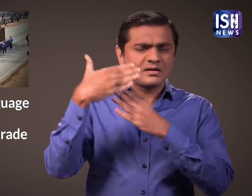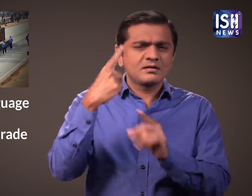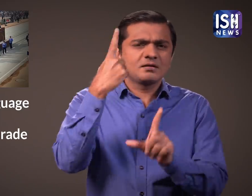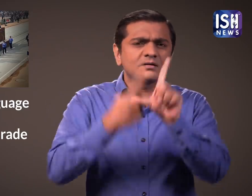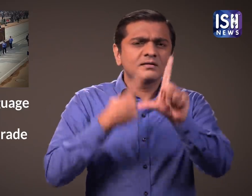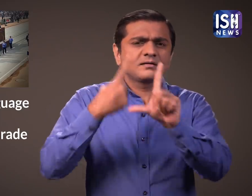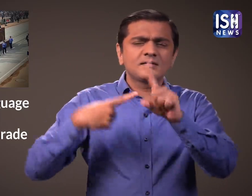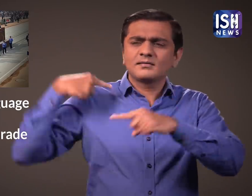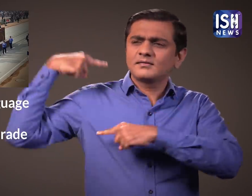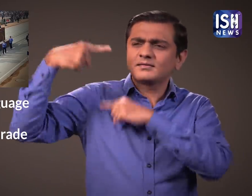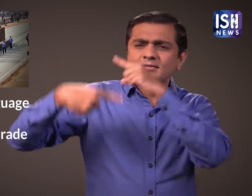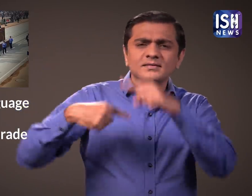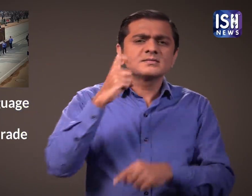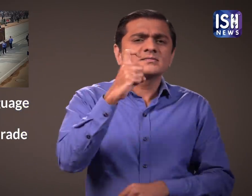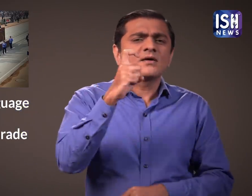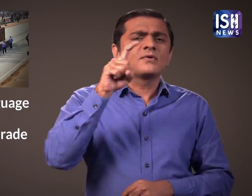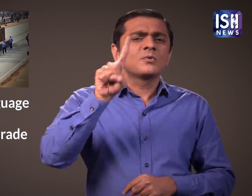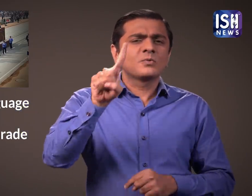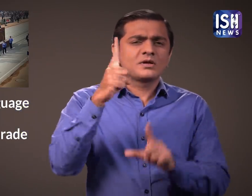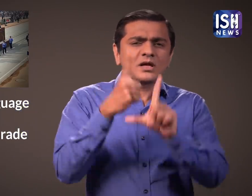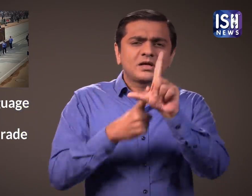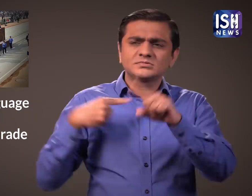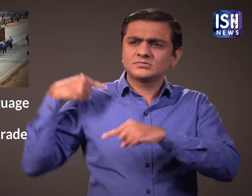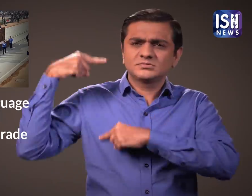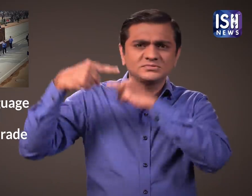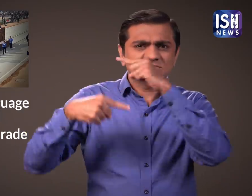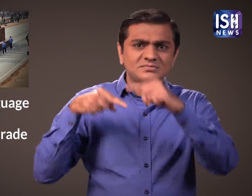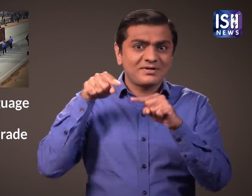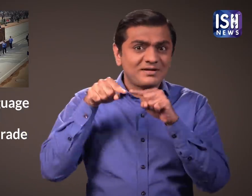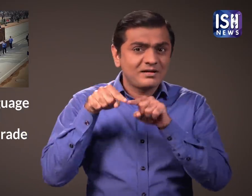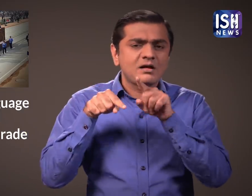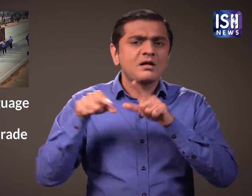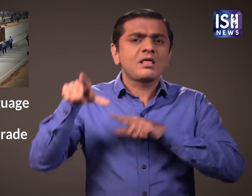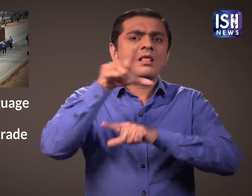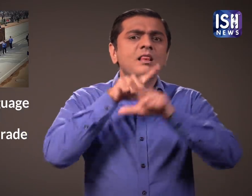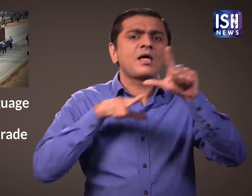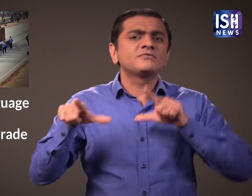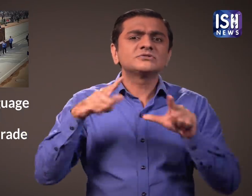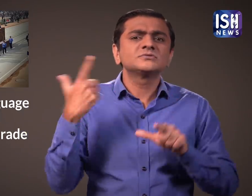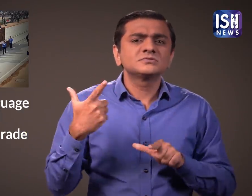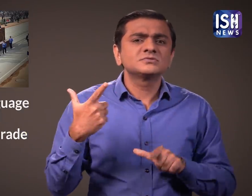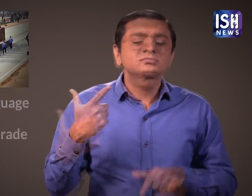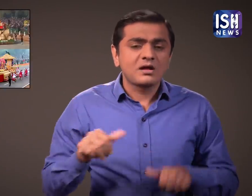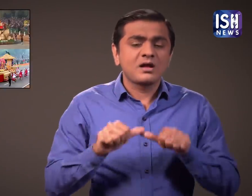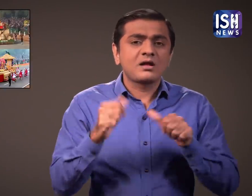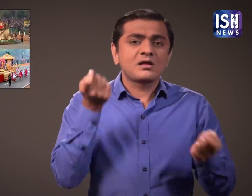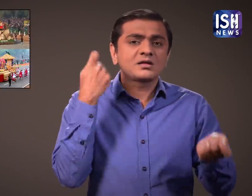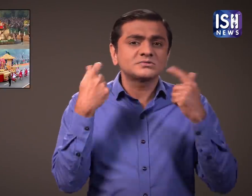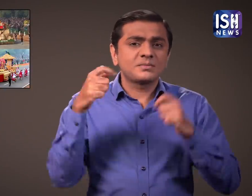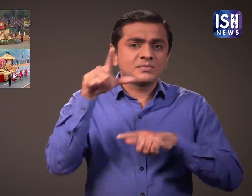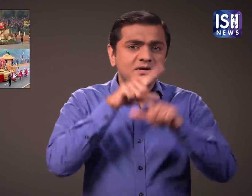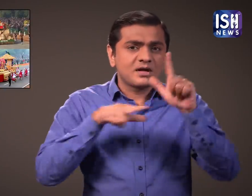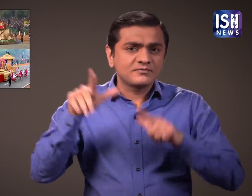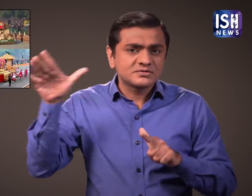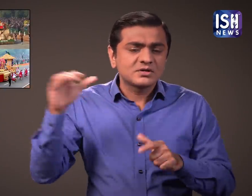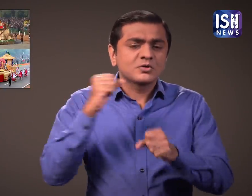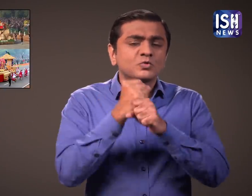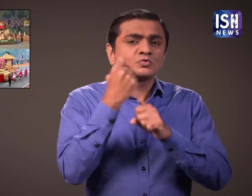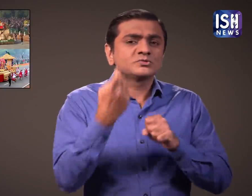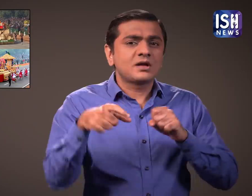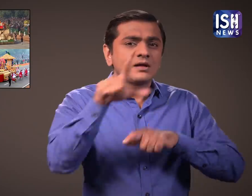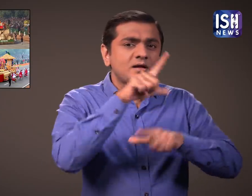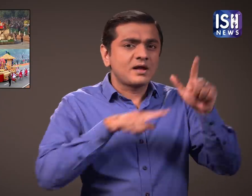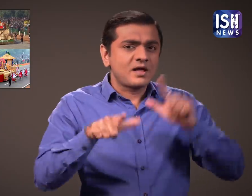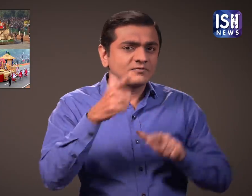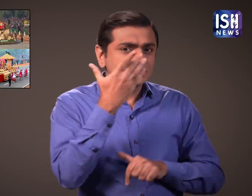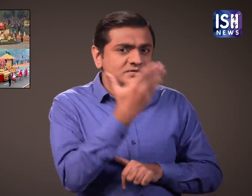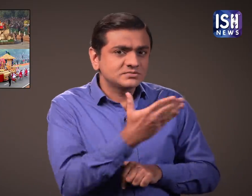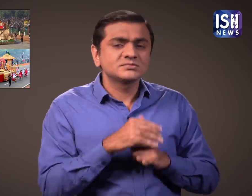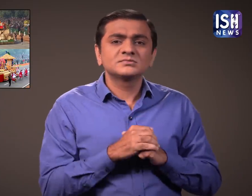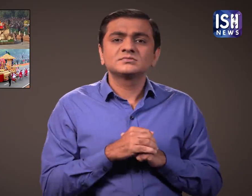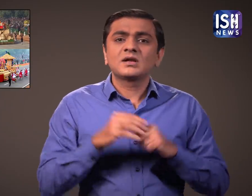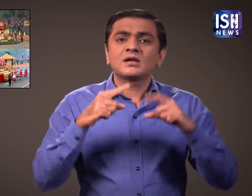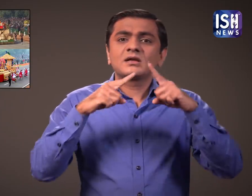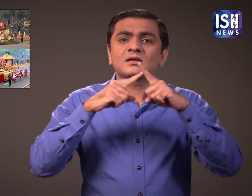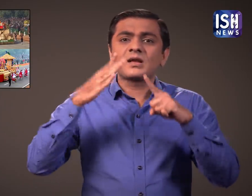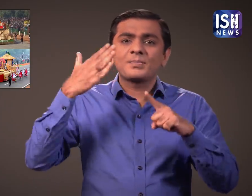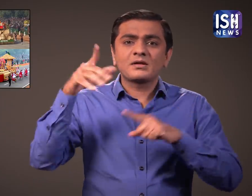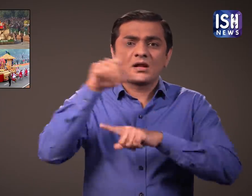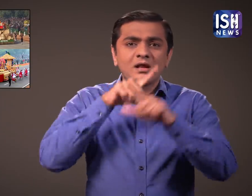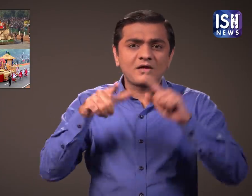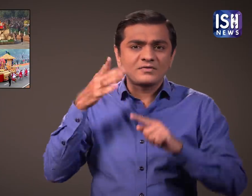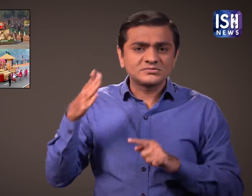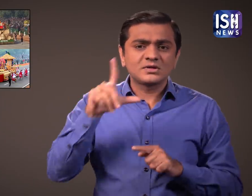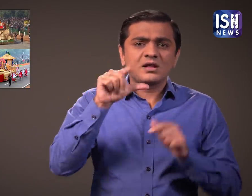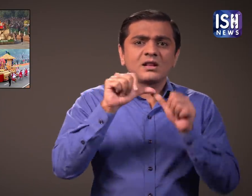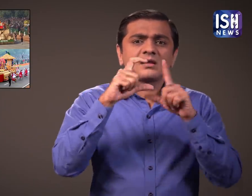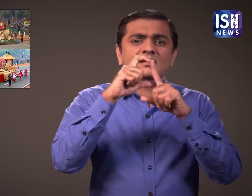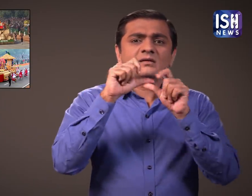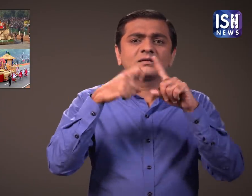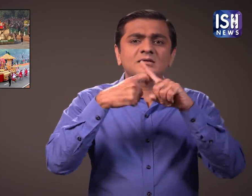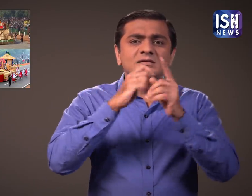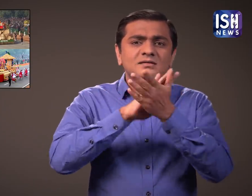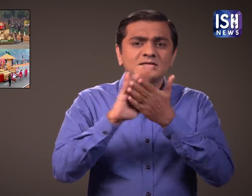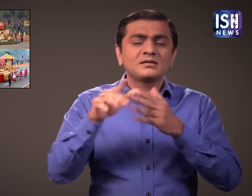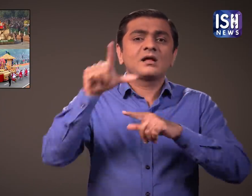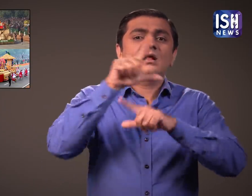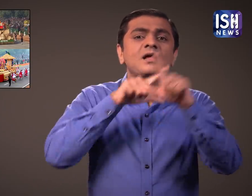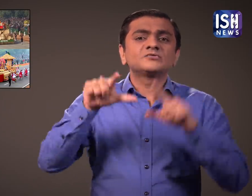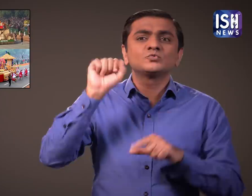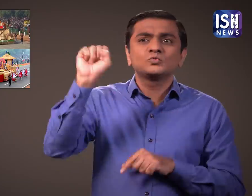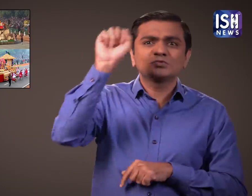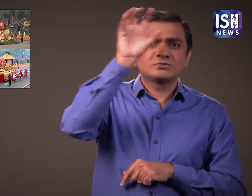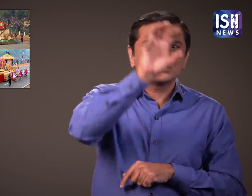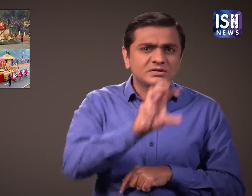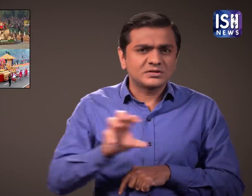For the last 71 years, the languages such as Assamese, Gujarati, Tamil, Ladakhi, etc